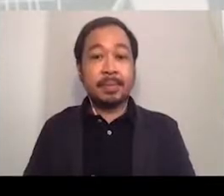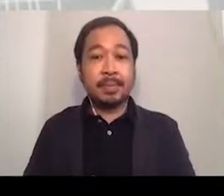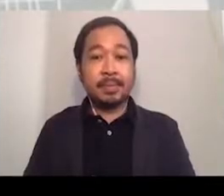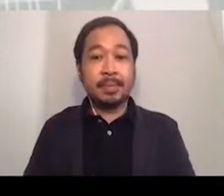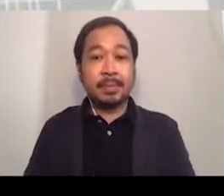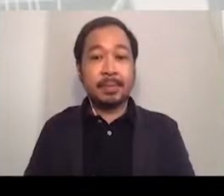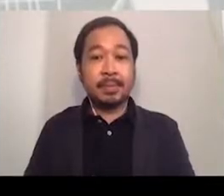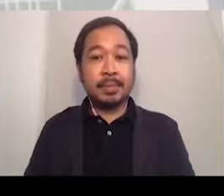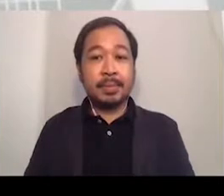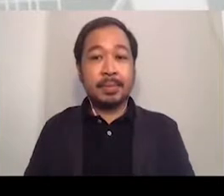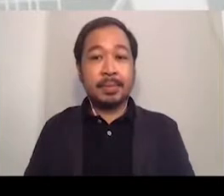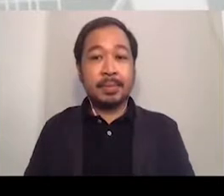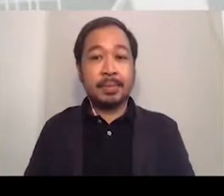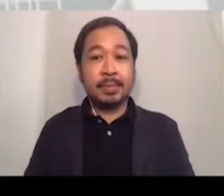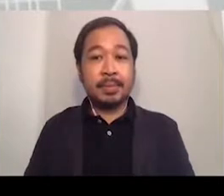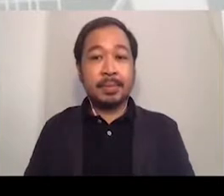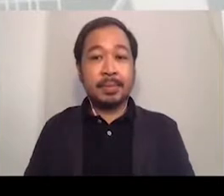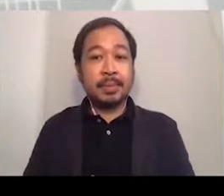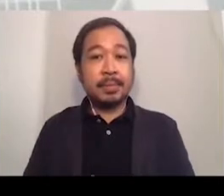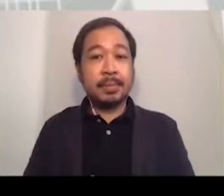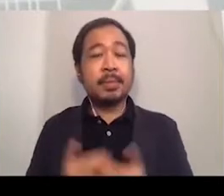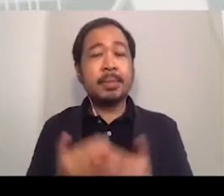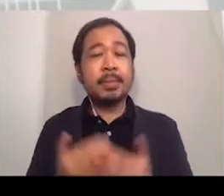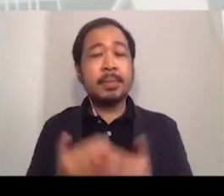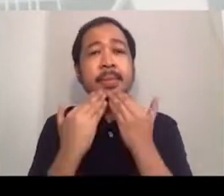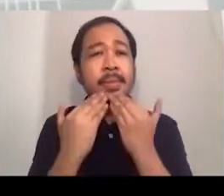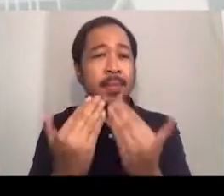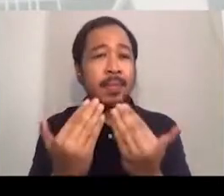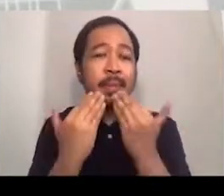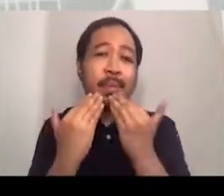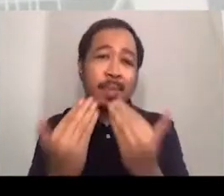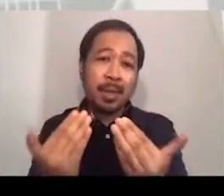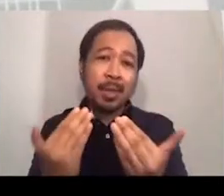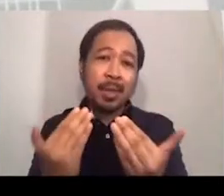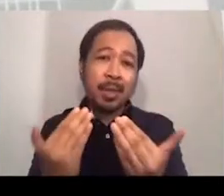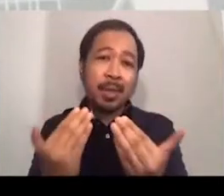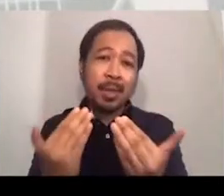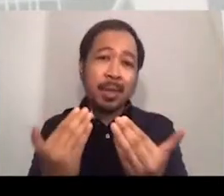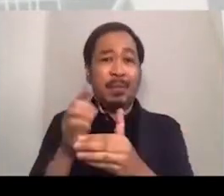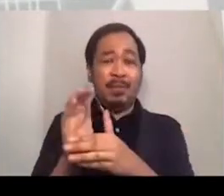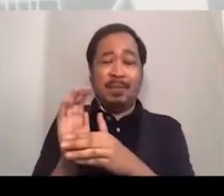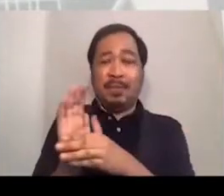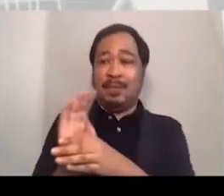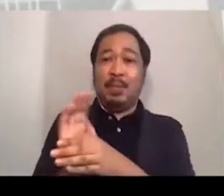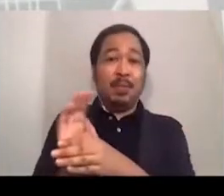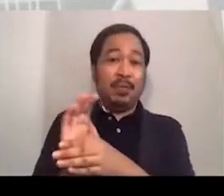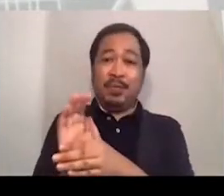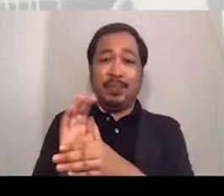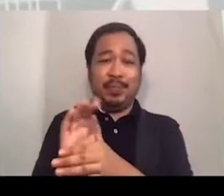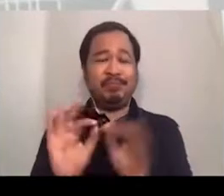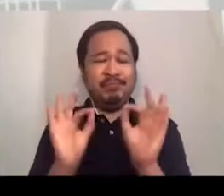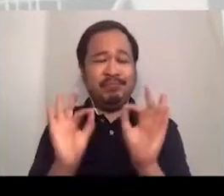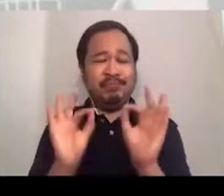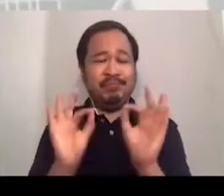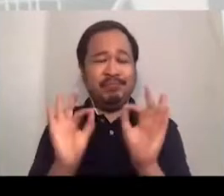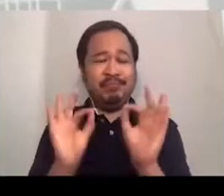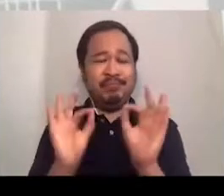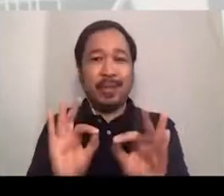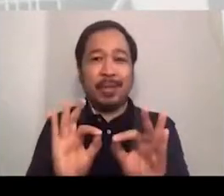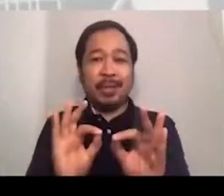Thank you so much for that video and you know it really is a heartfelt one that goes to the core of the problem.